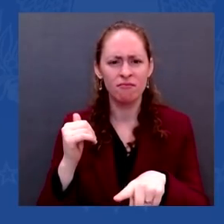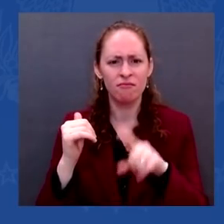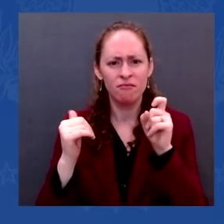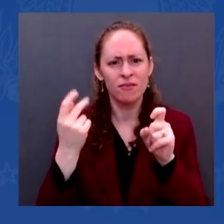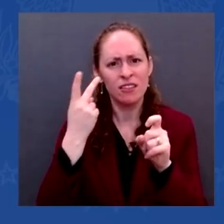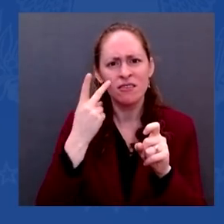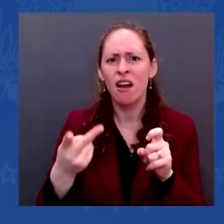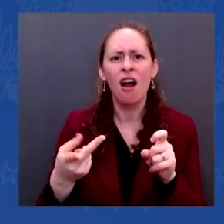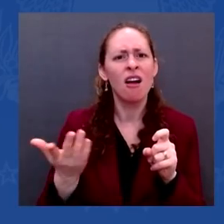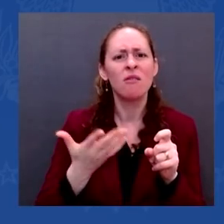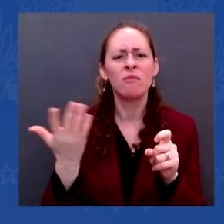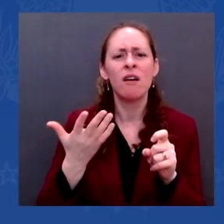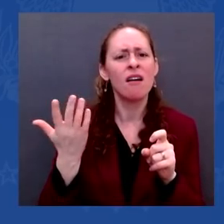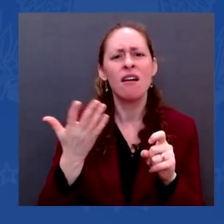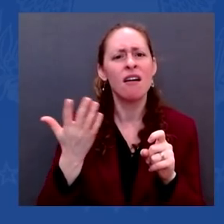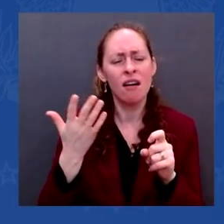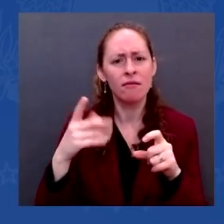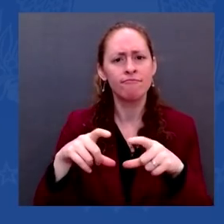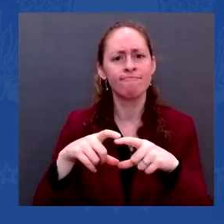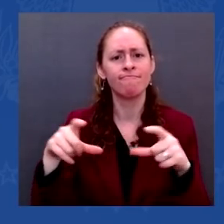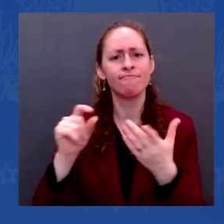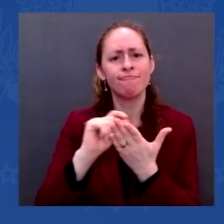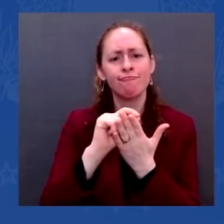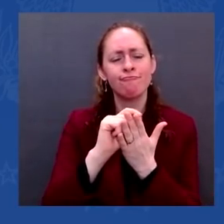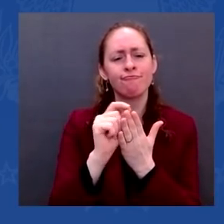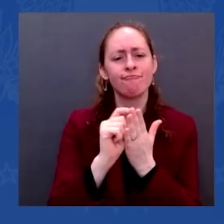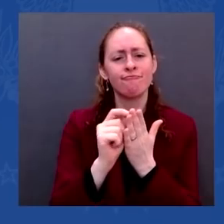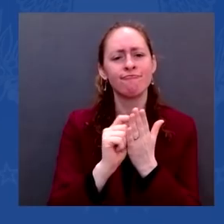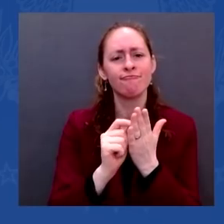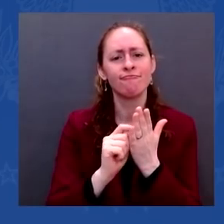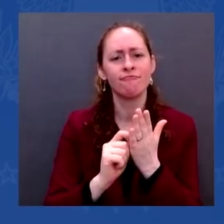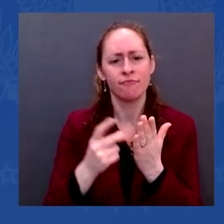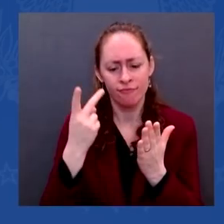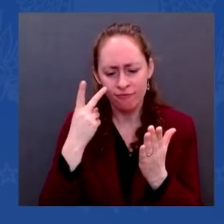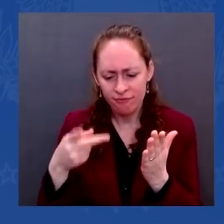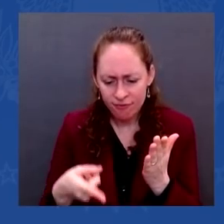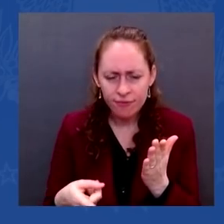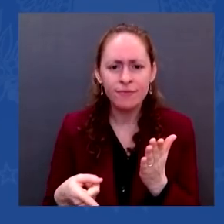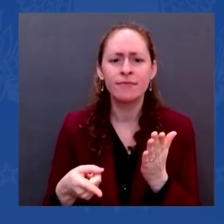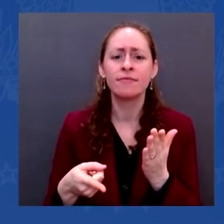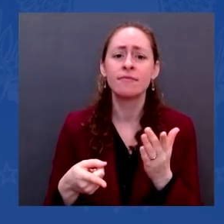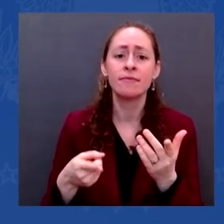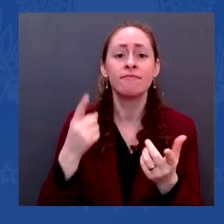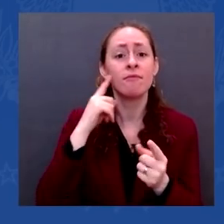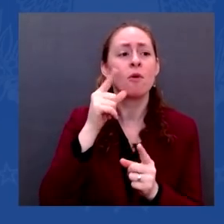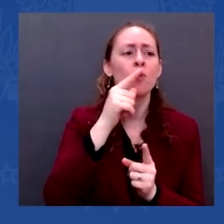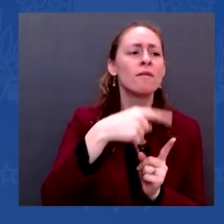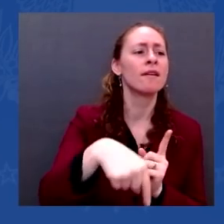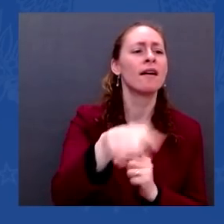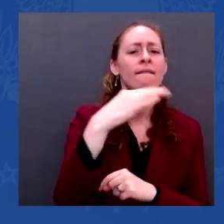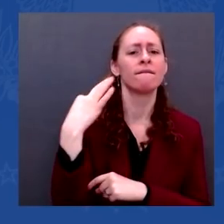Written out to the volunteers to thank them for their labor,